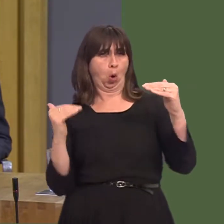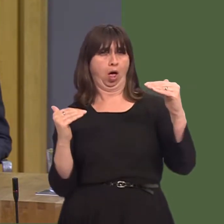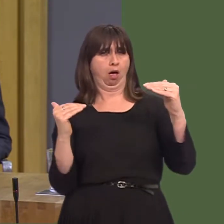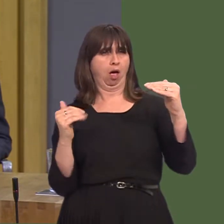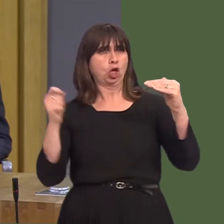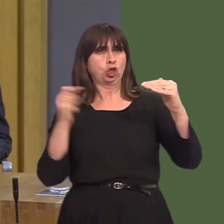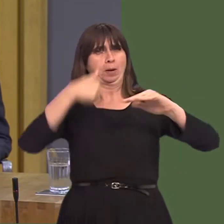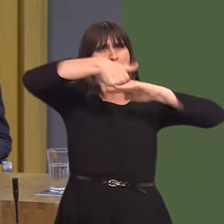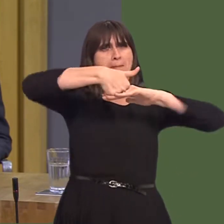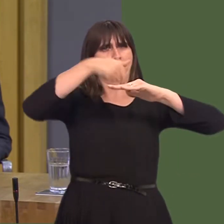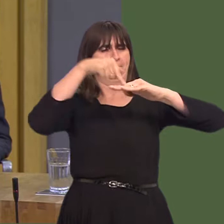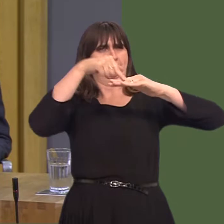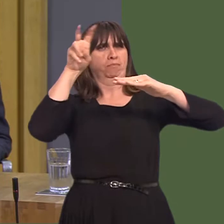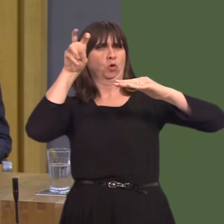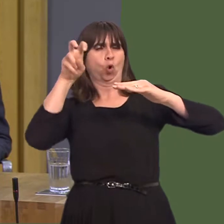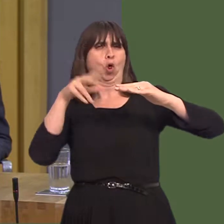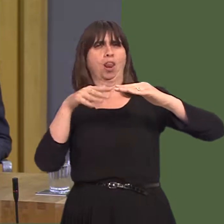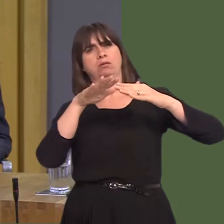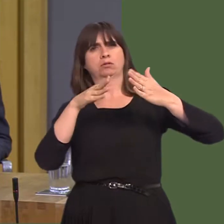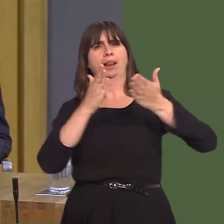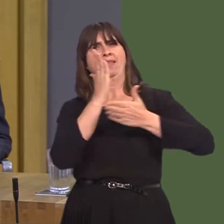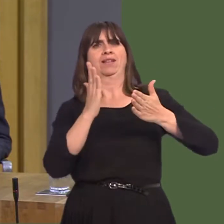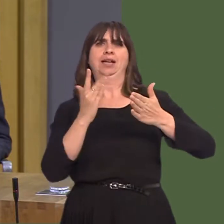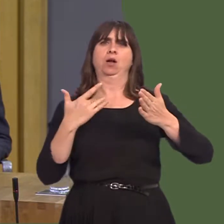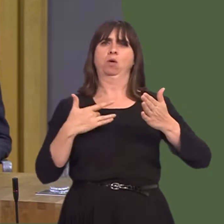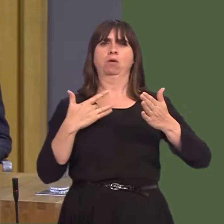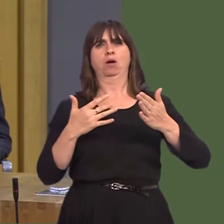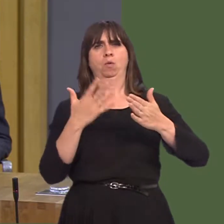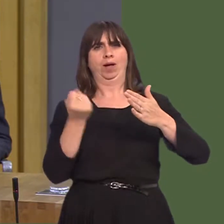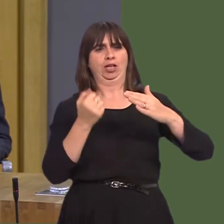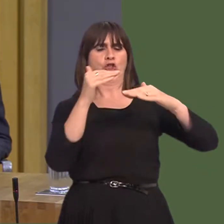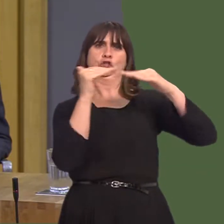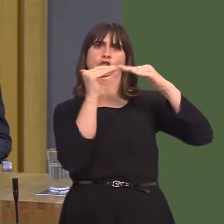An agreement with the General Municipal Boilermakers will see the airport, and I quote,